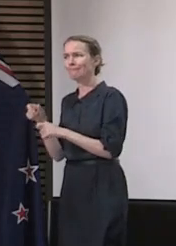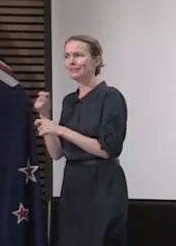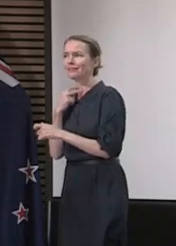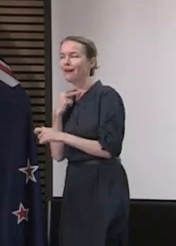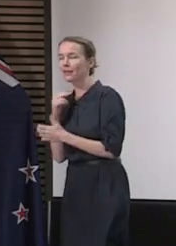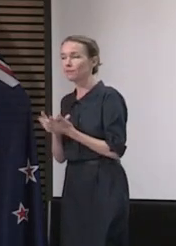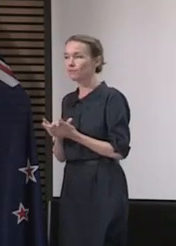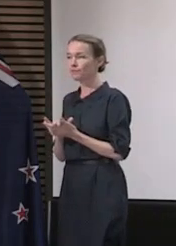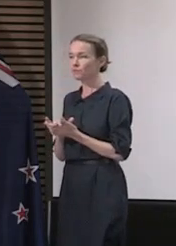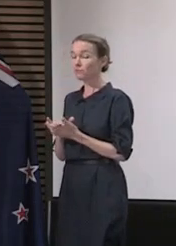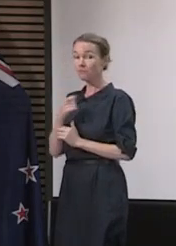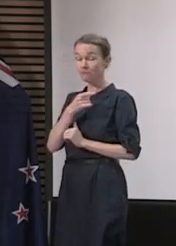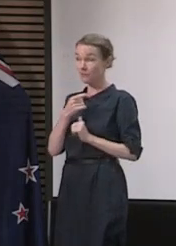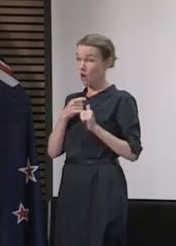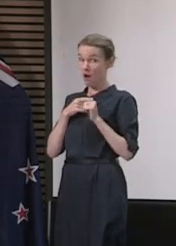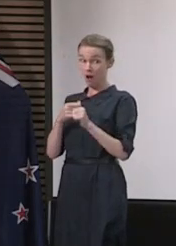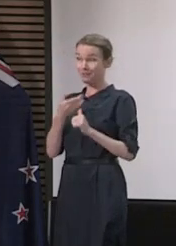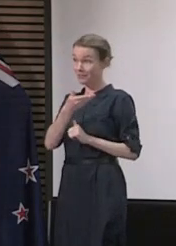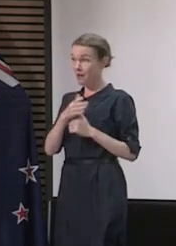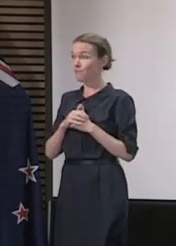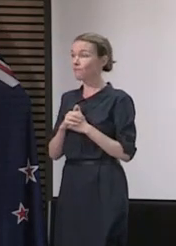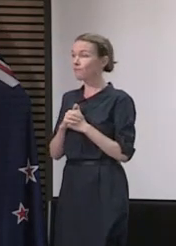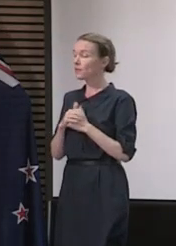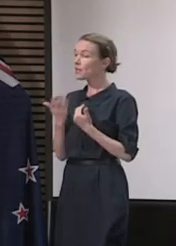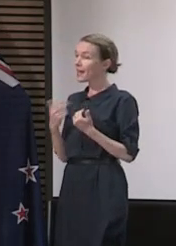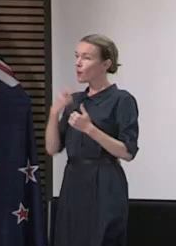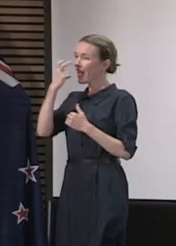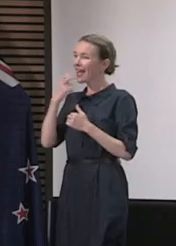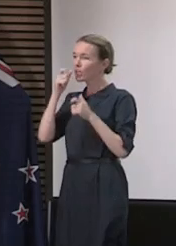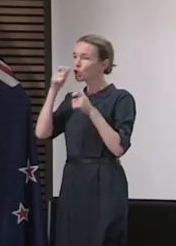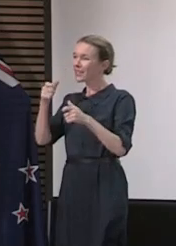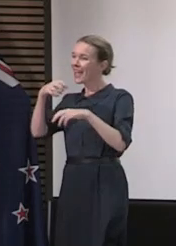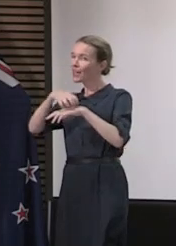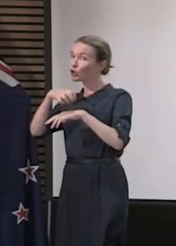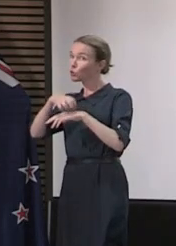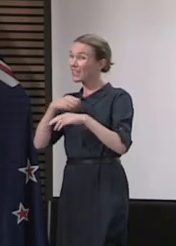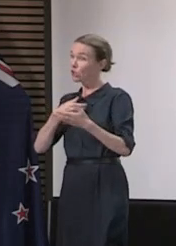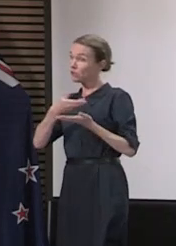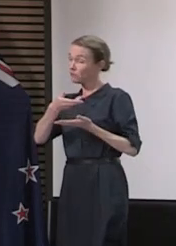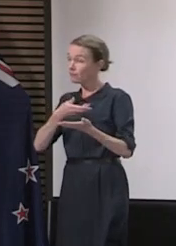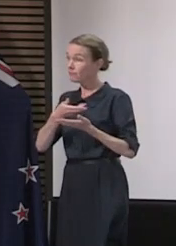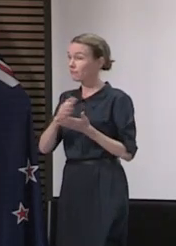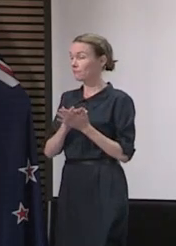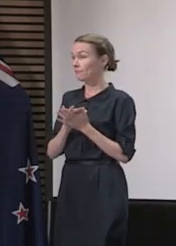length yesterday. We've had -